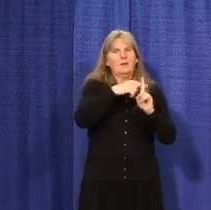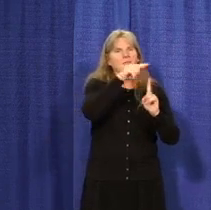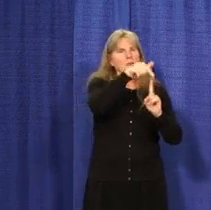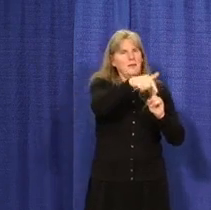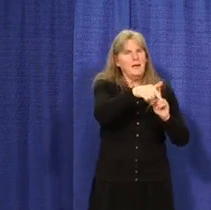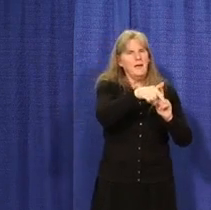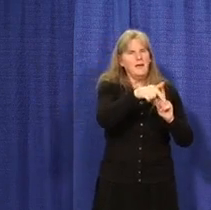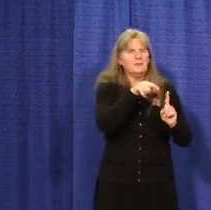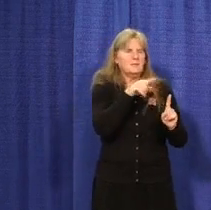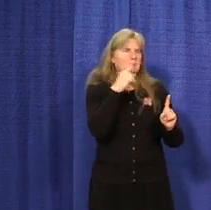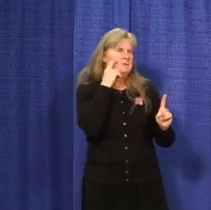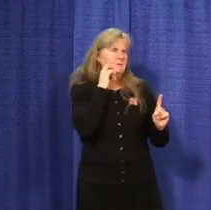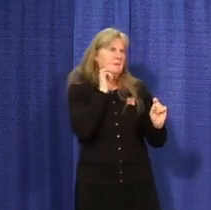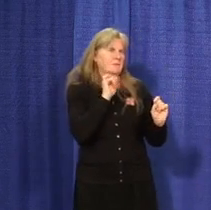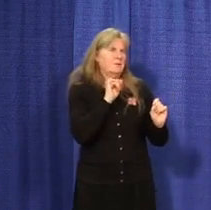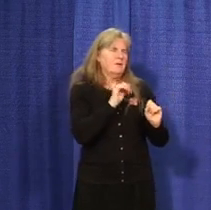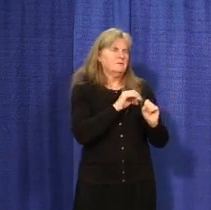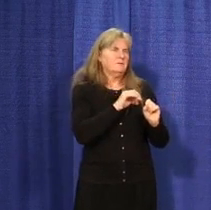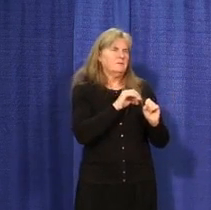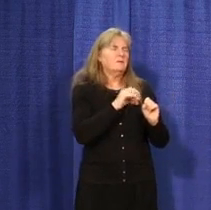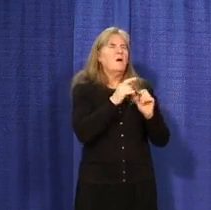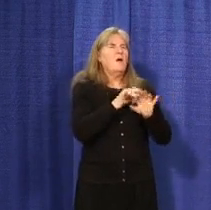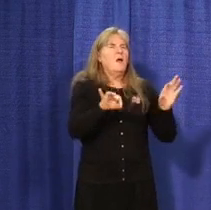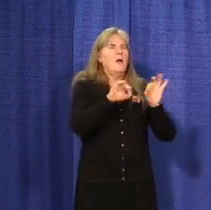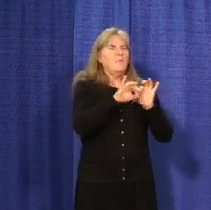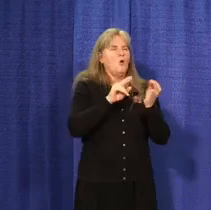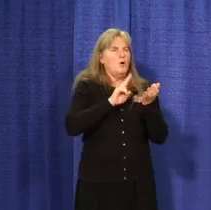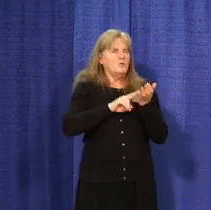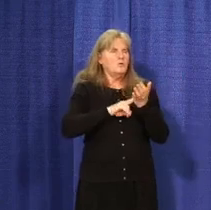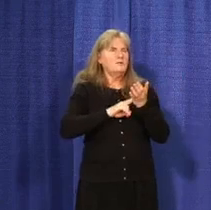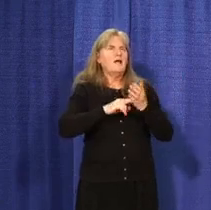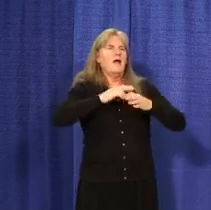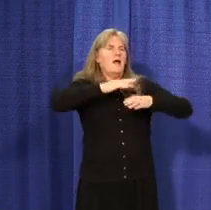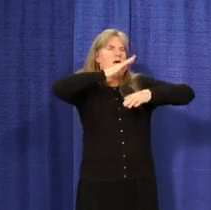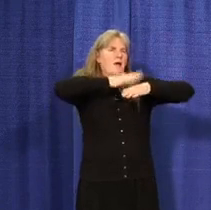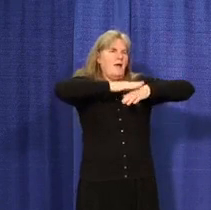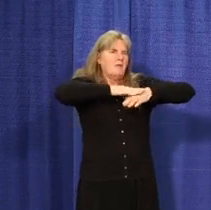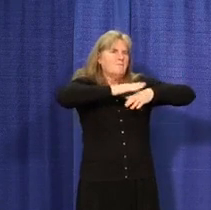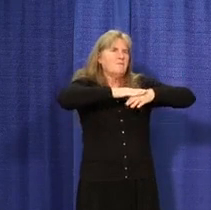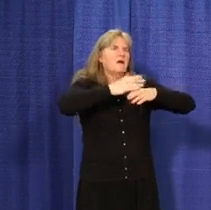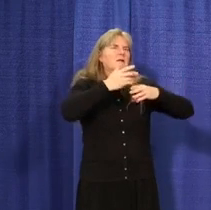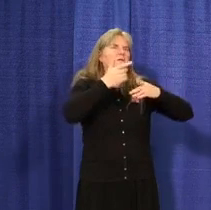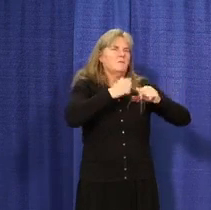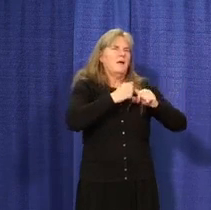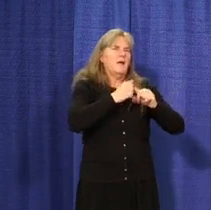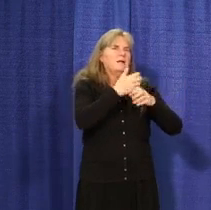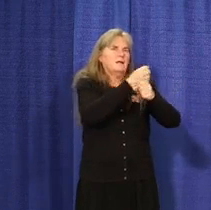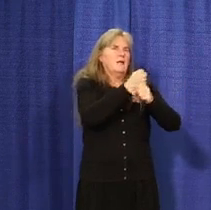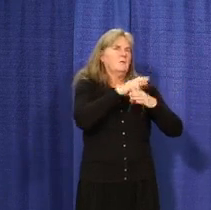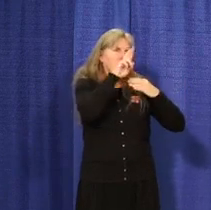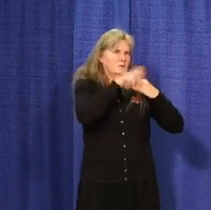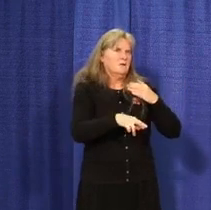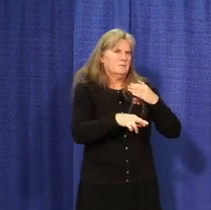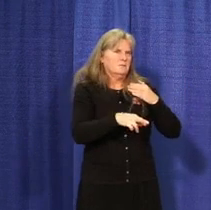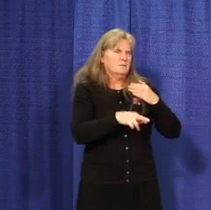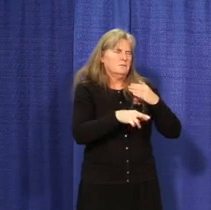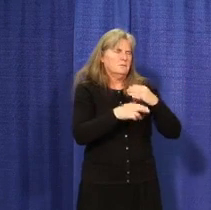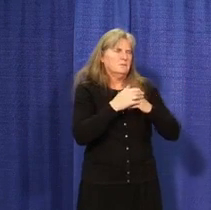instructions or advice days after that. It is hard to reproduce that by simply phoning up and getting a